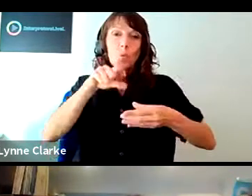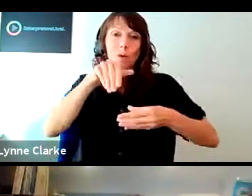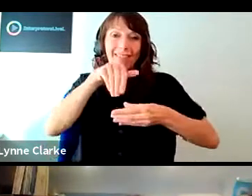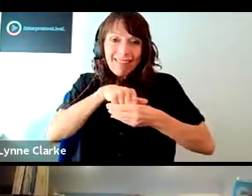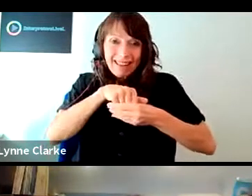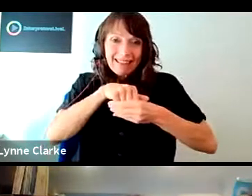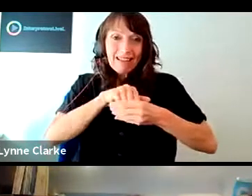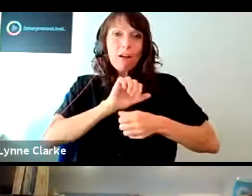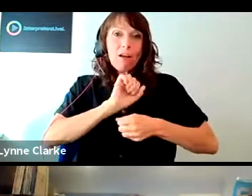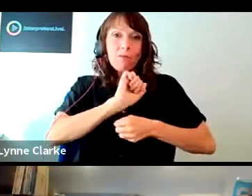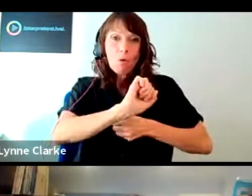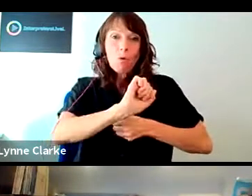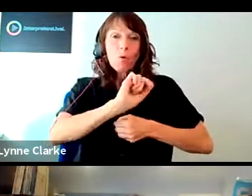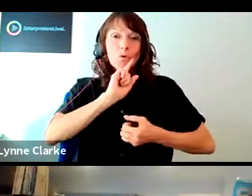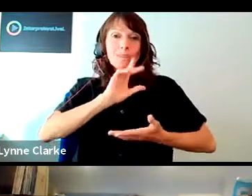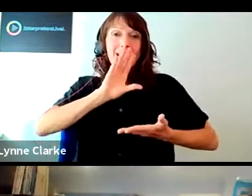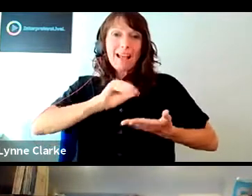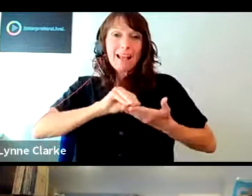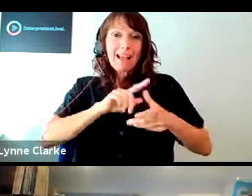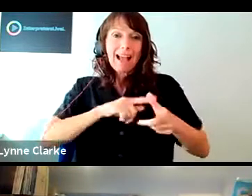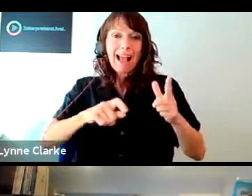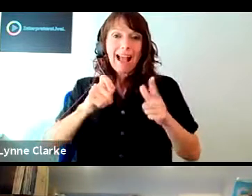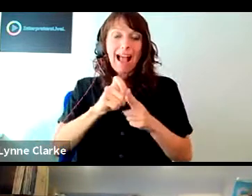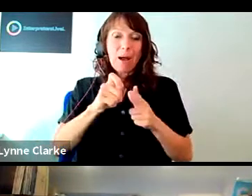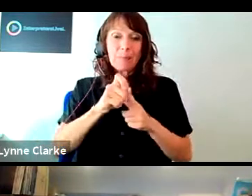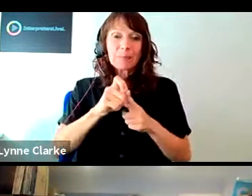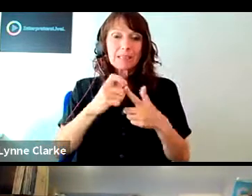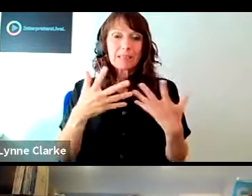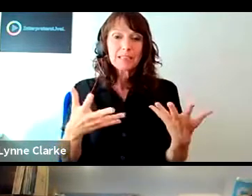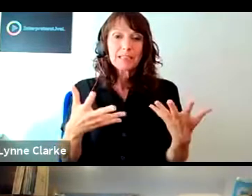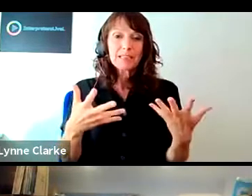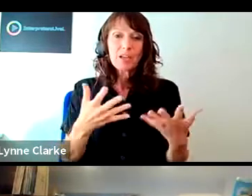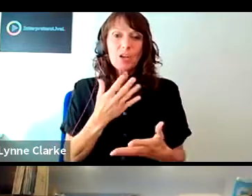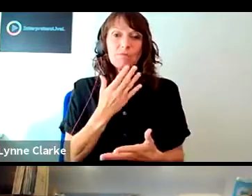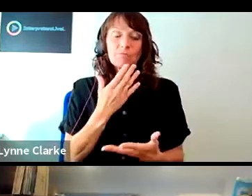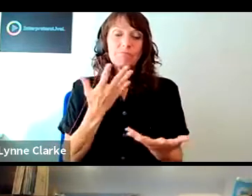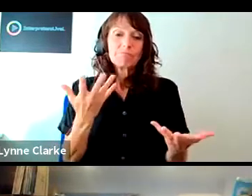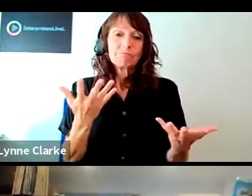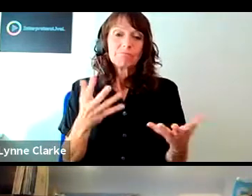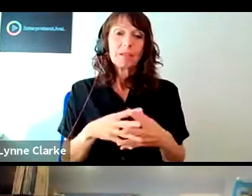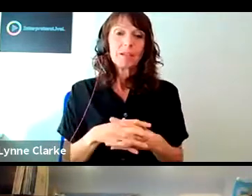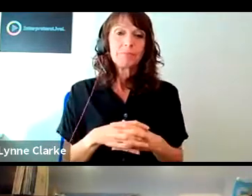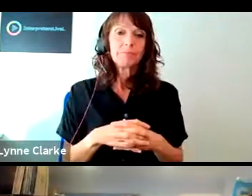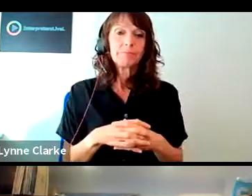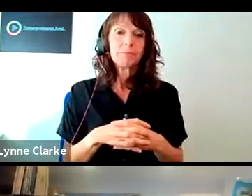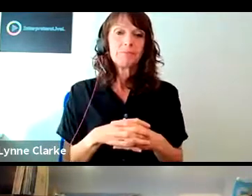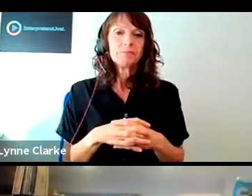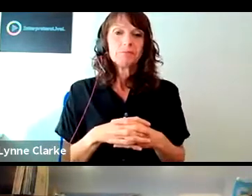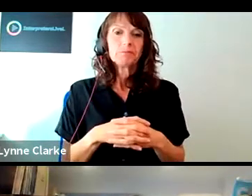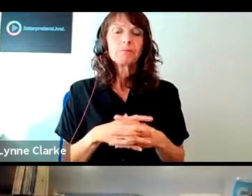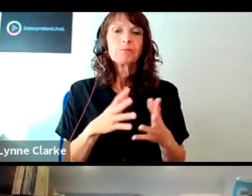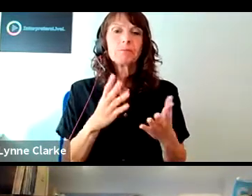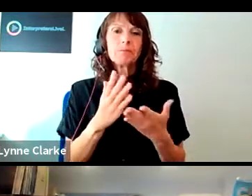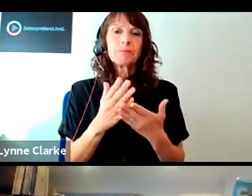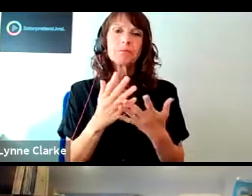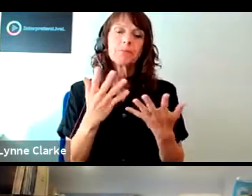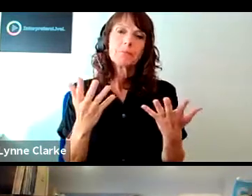the basics, right. Like alt-text and things like that. I guess that's, on social media,